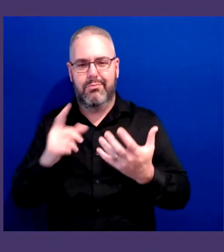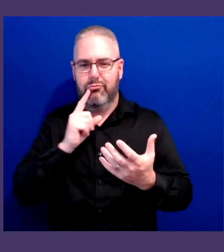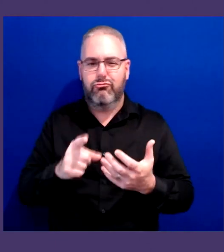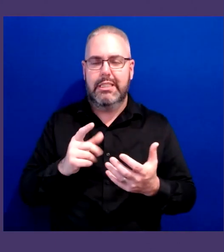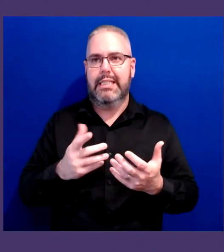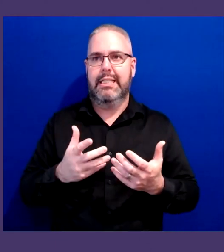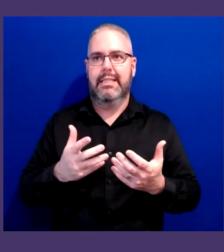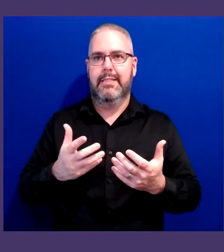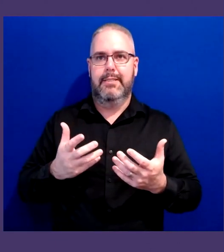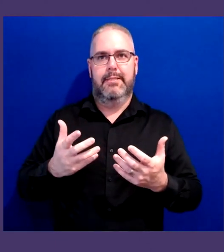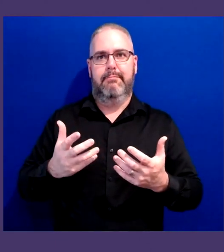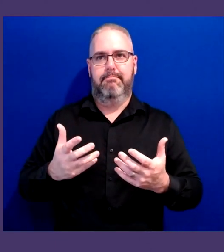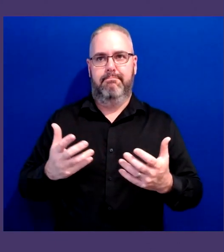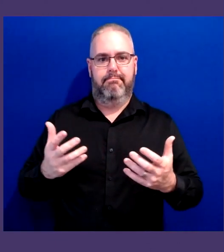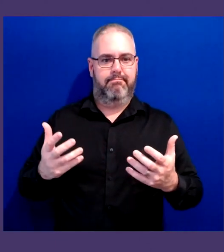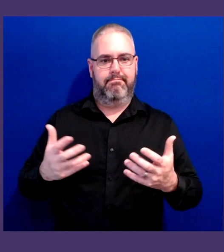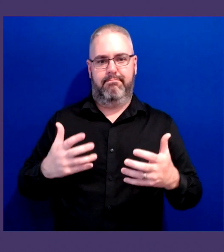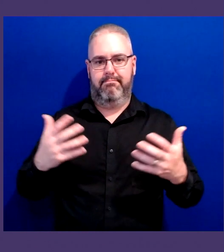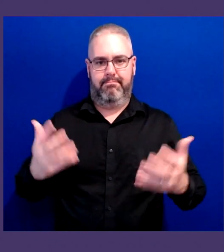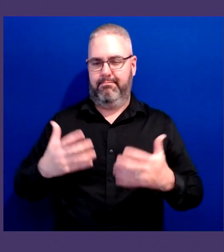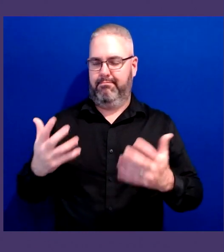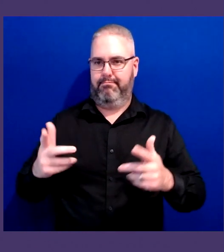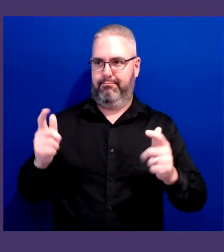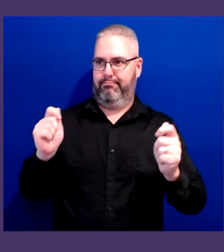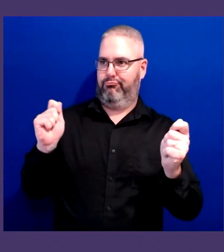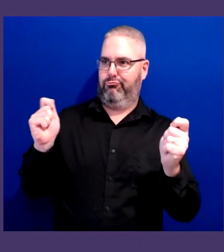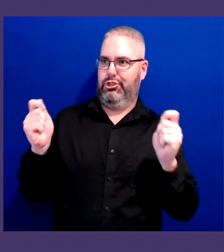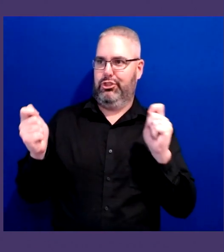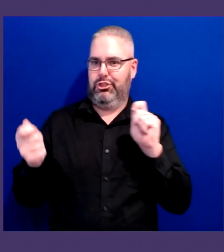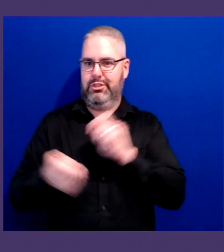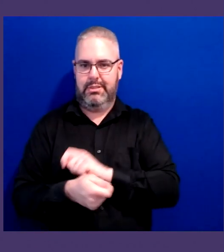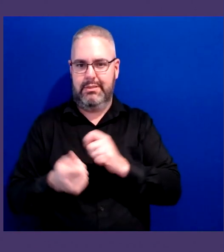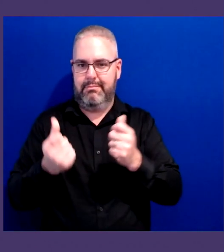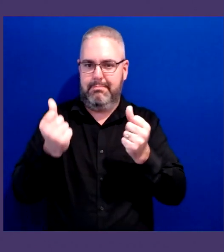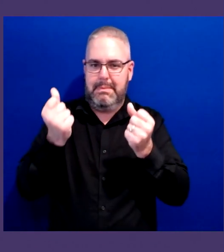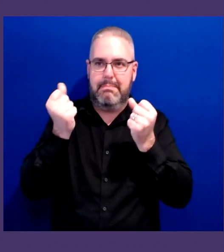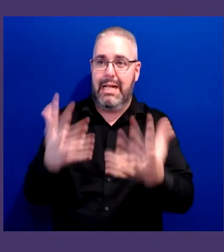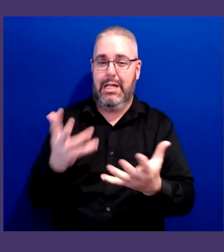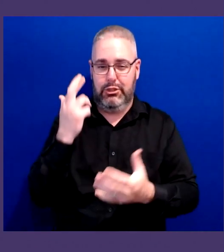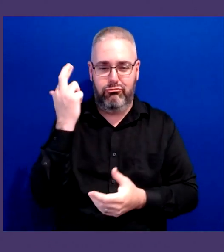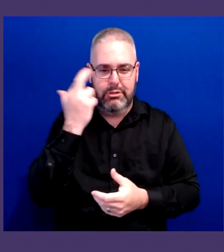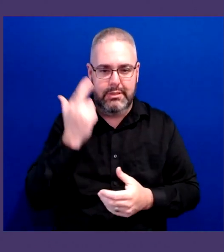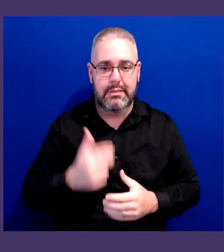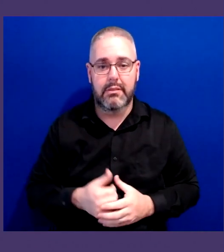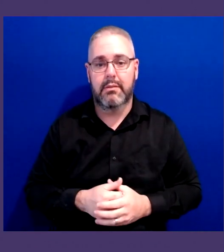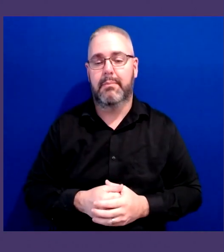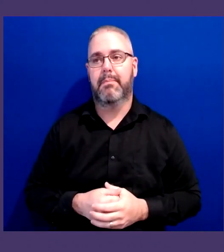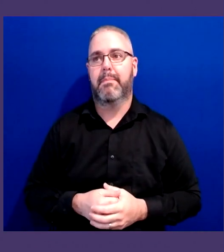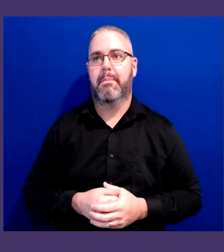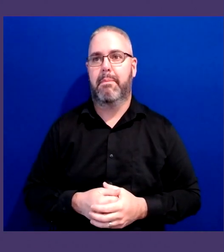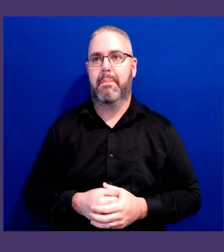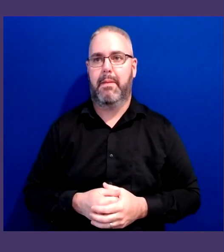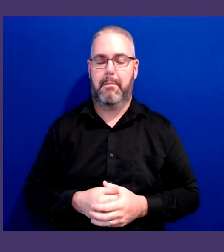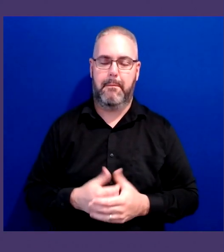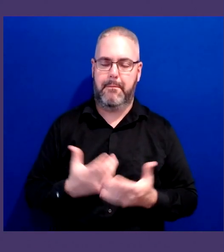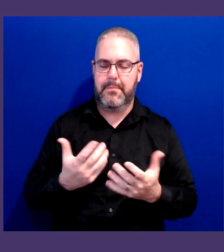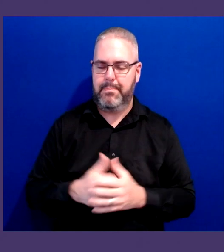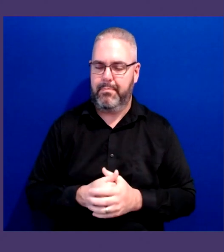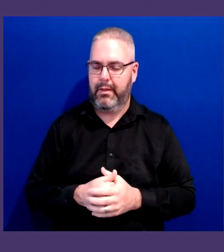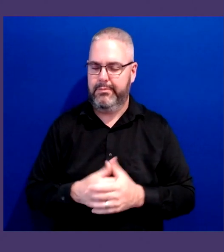It's a changing landscape for lots of reasons. But I think the big thing is coming together and saying,